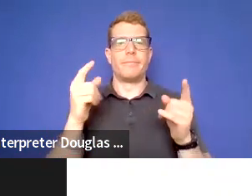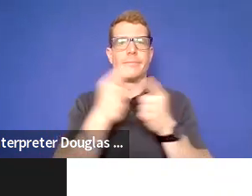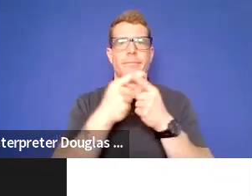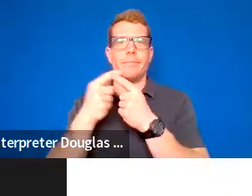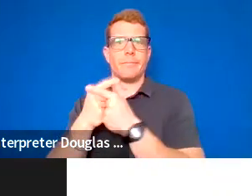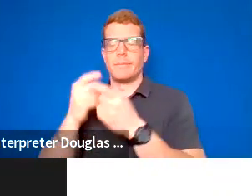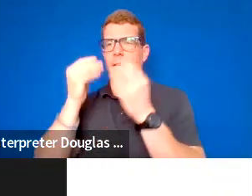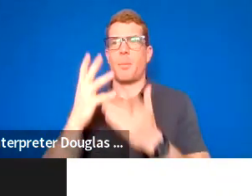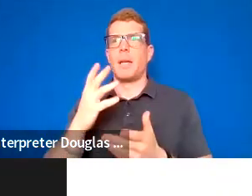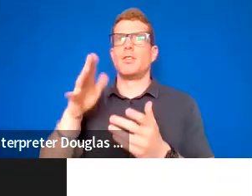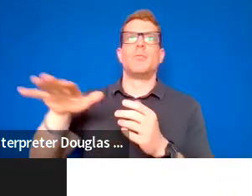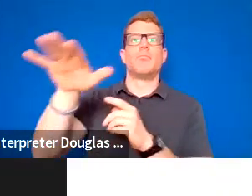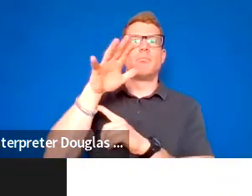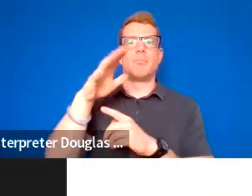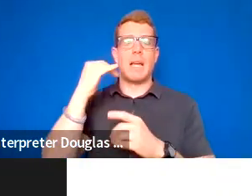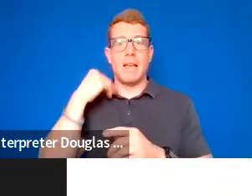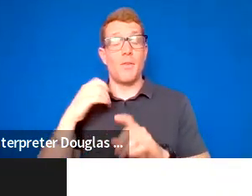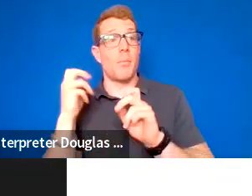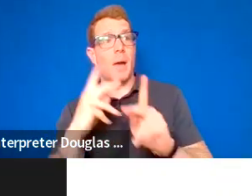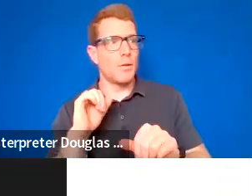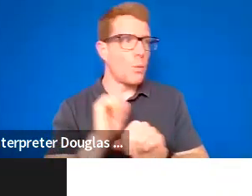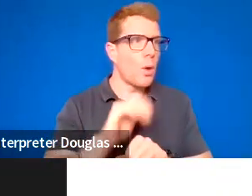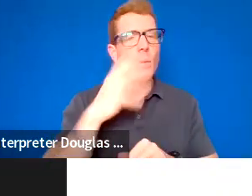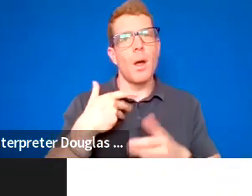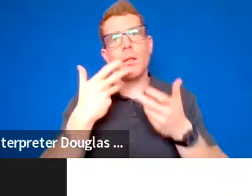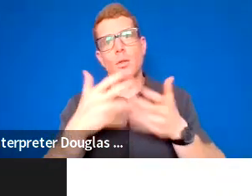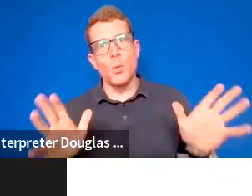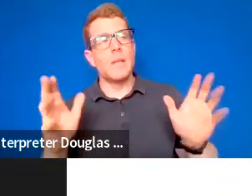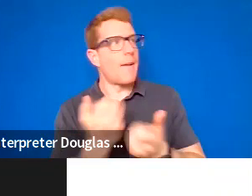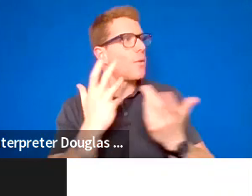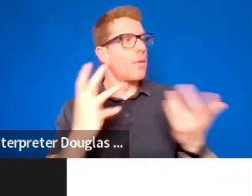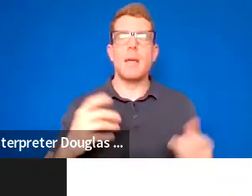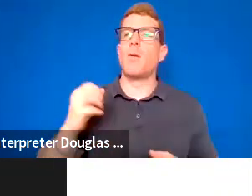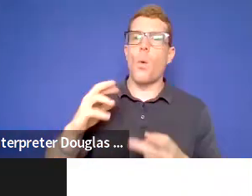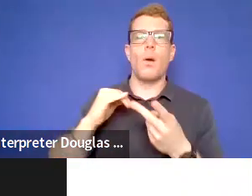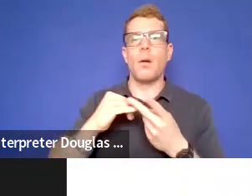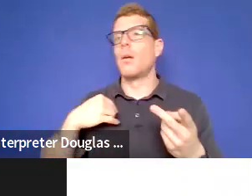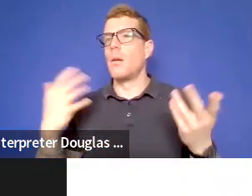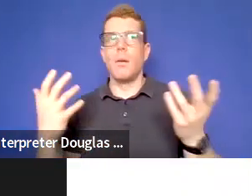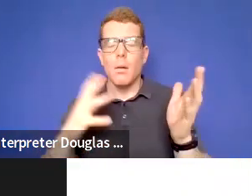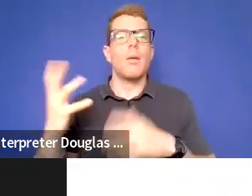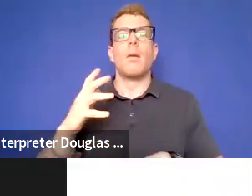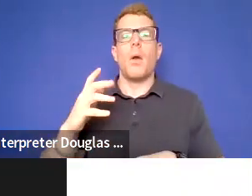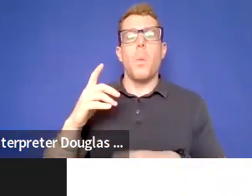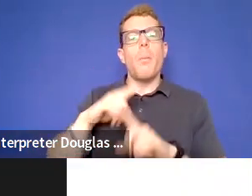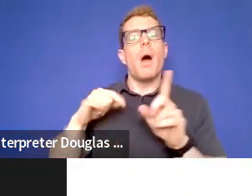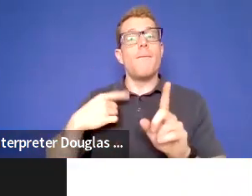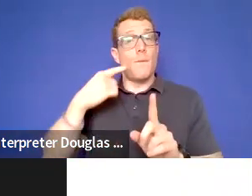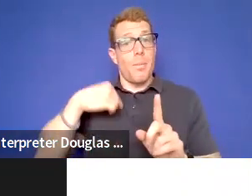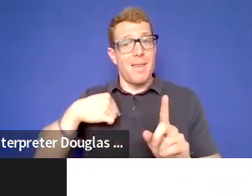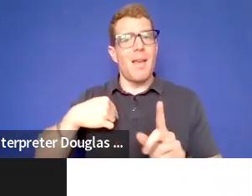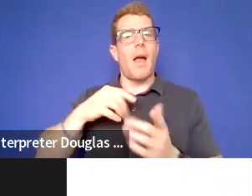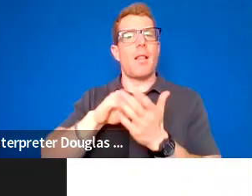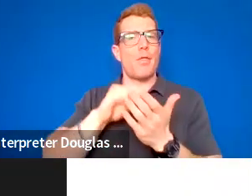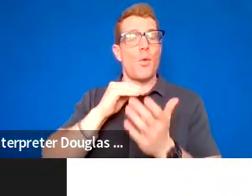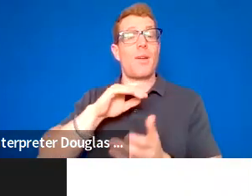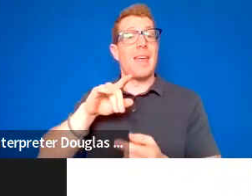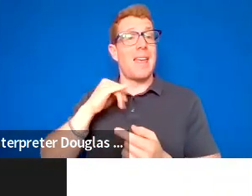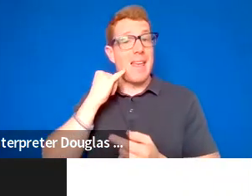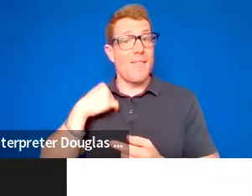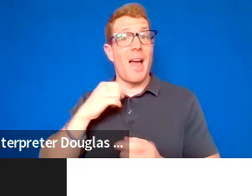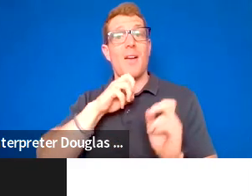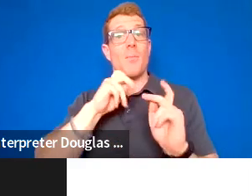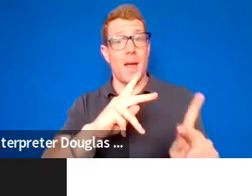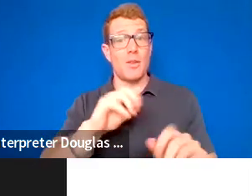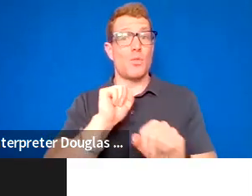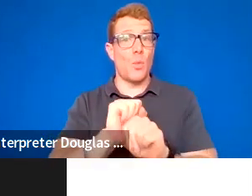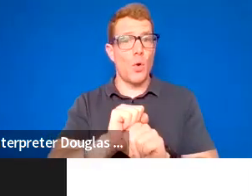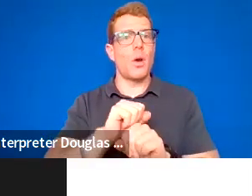You know that you're, unable to go back to work, and I learned all that you are able and what you're allowed to make, and how you report it, and because there was a lot of fear in that area you know that I